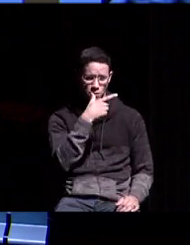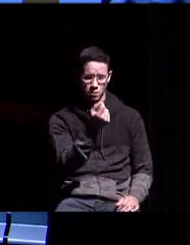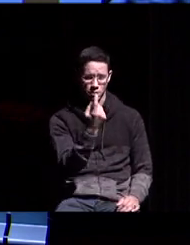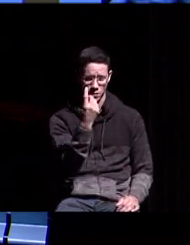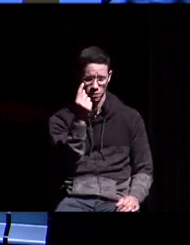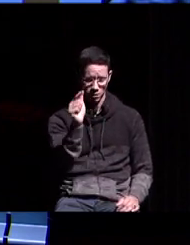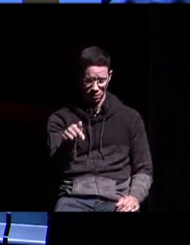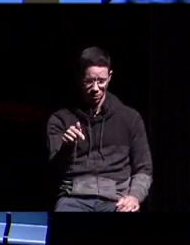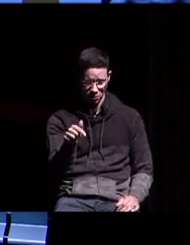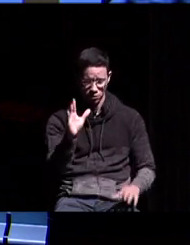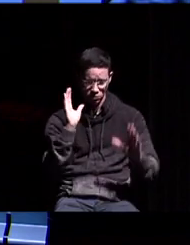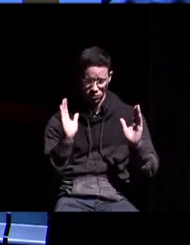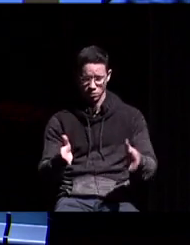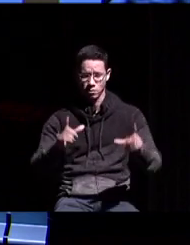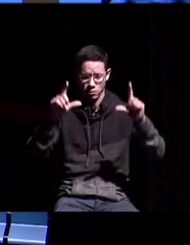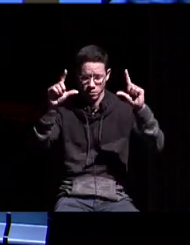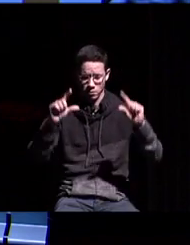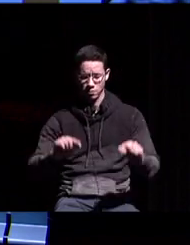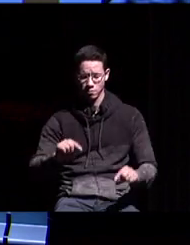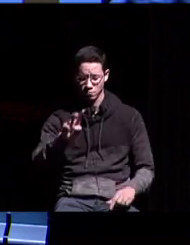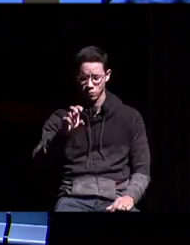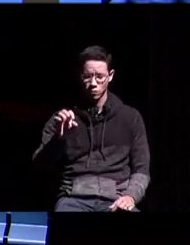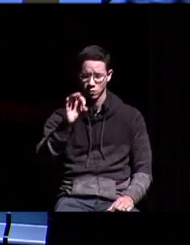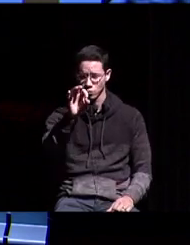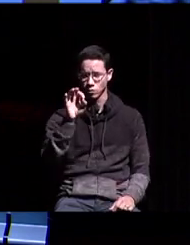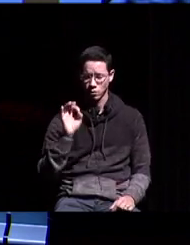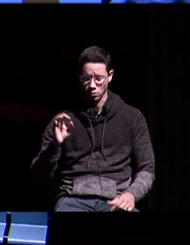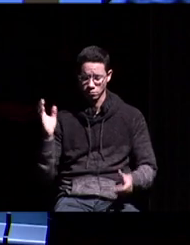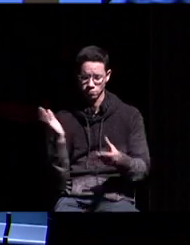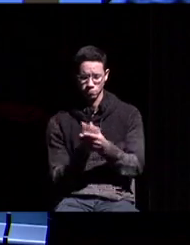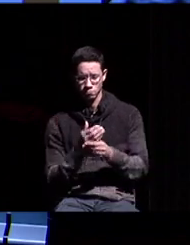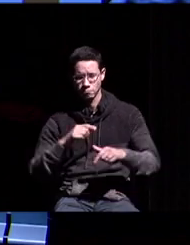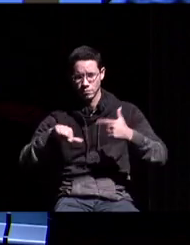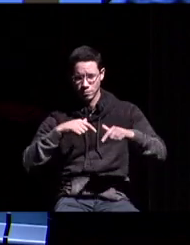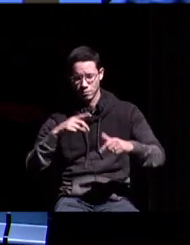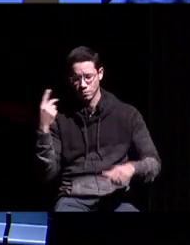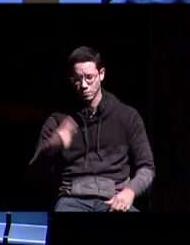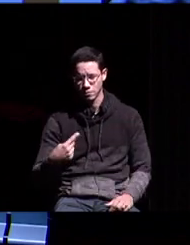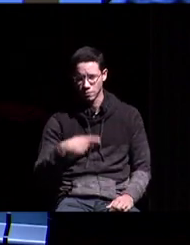50% in labor lawsuits in Brazil.